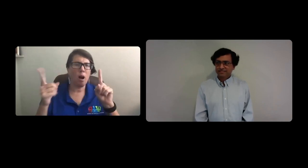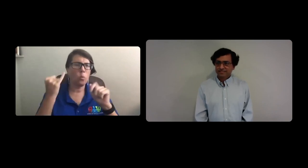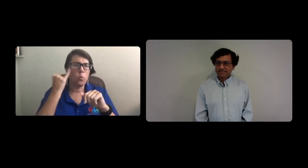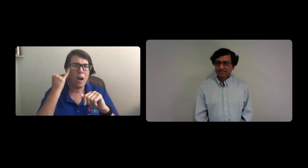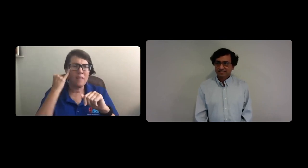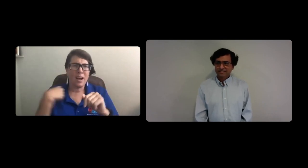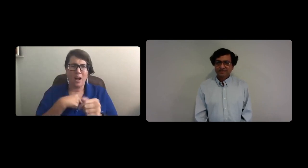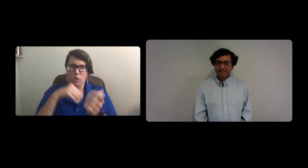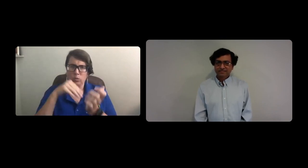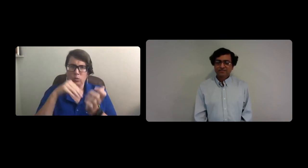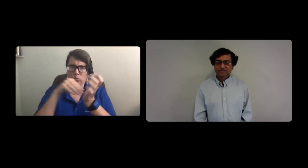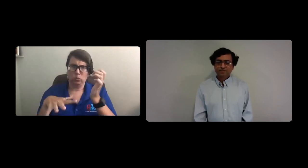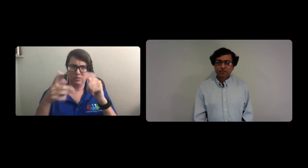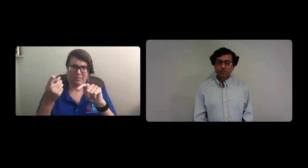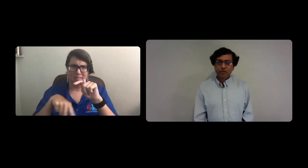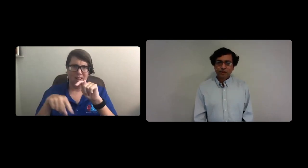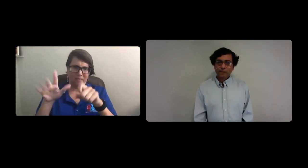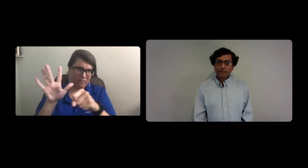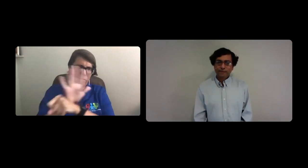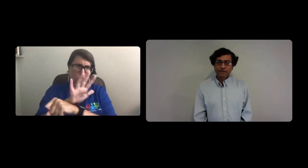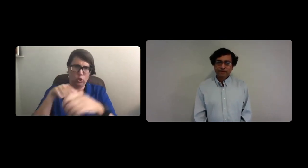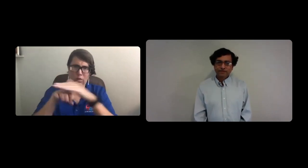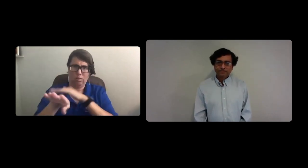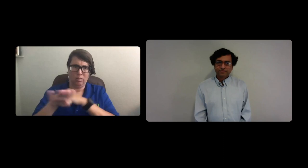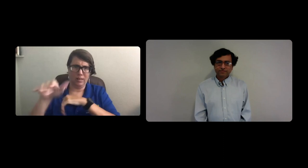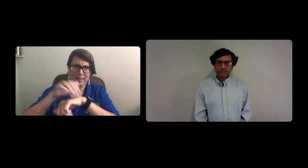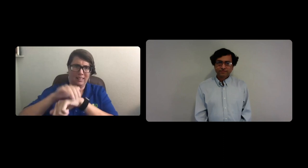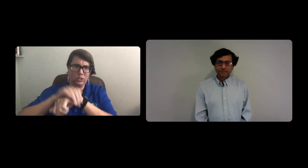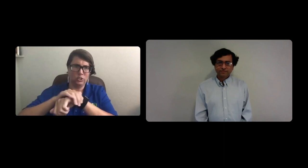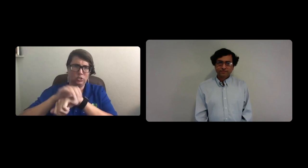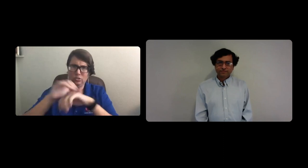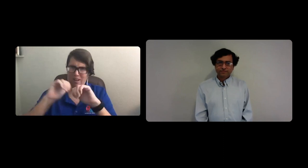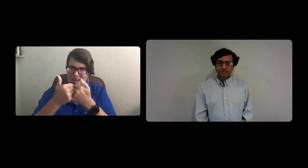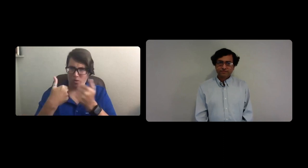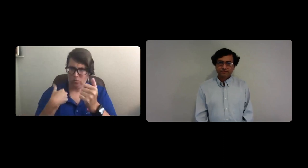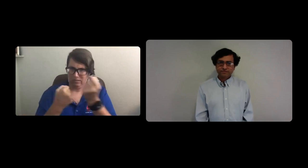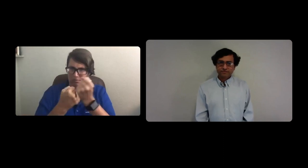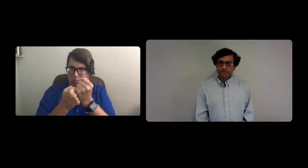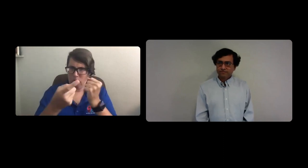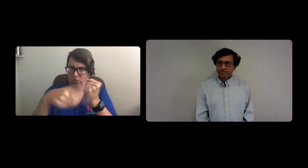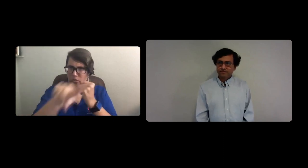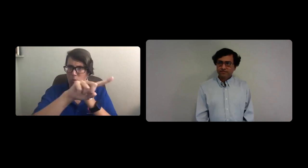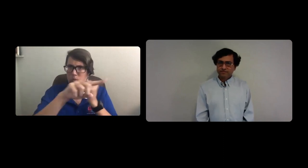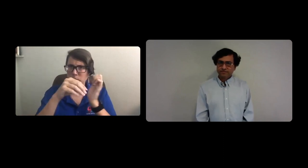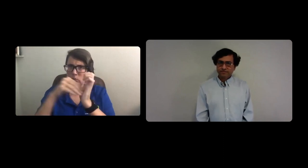instructions or displaying the instructions. What if students are not fully able to access the English?